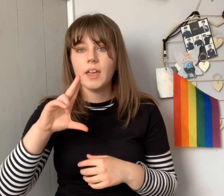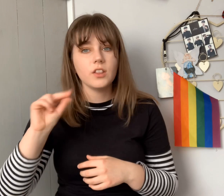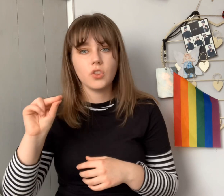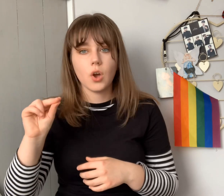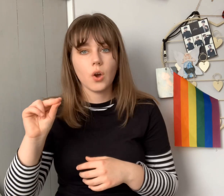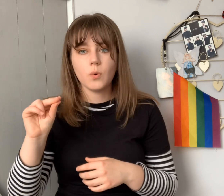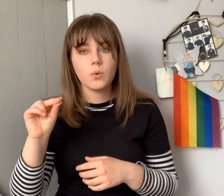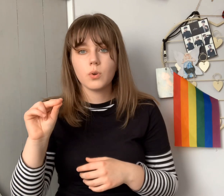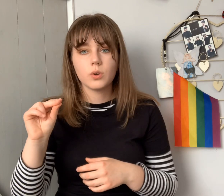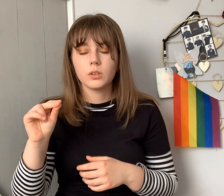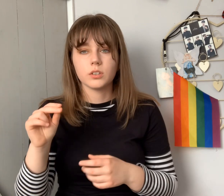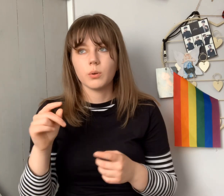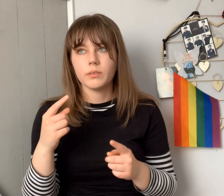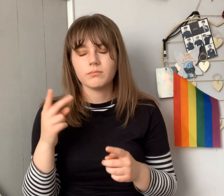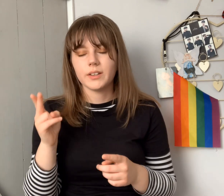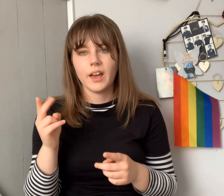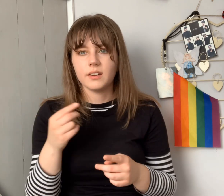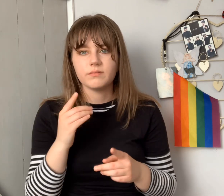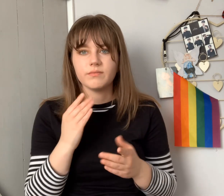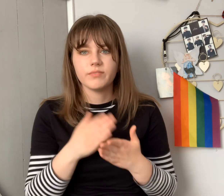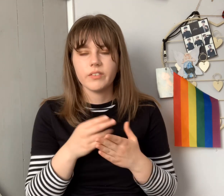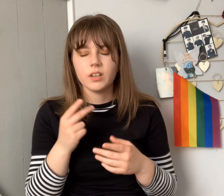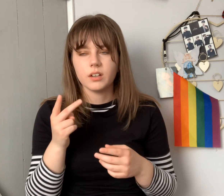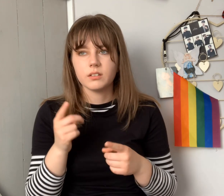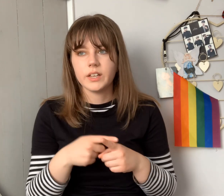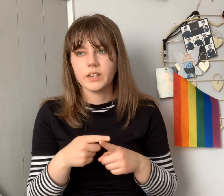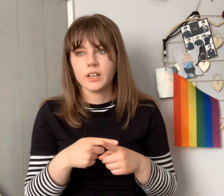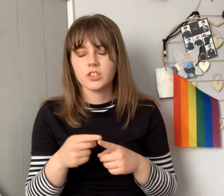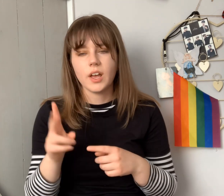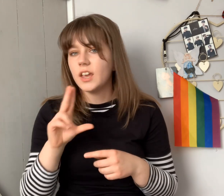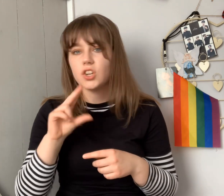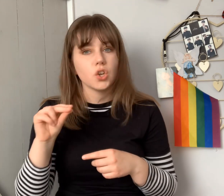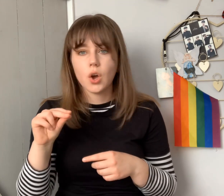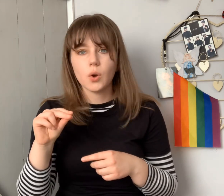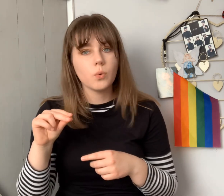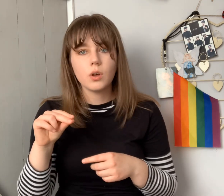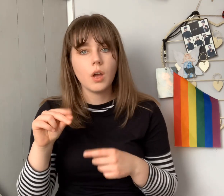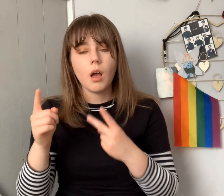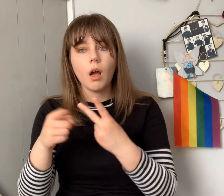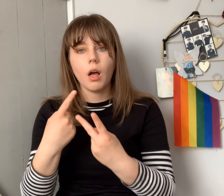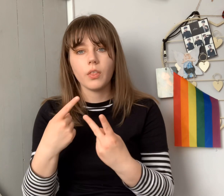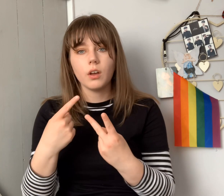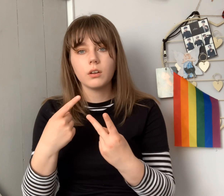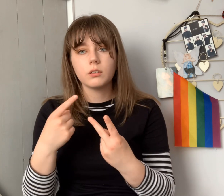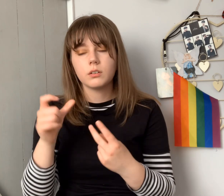So again, very English "Ain't no other" (person)